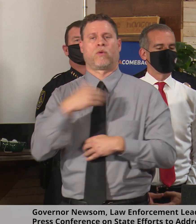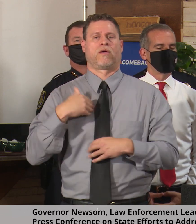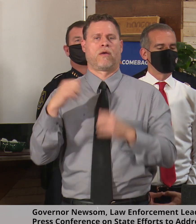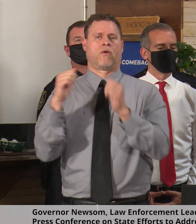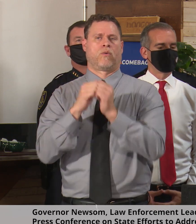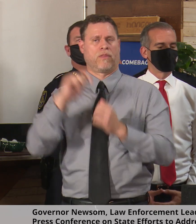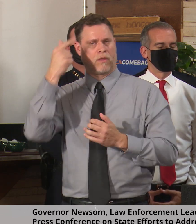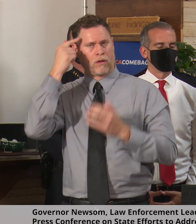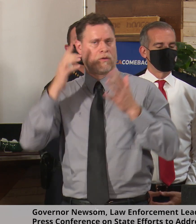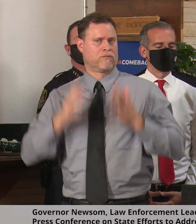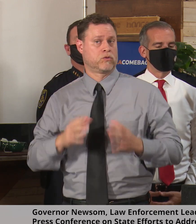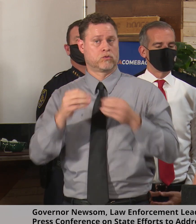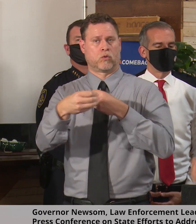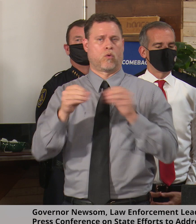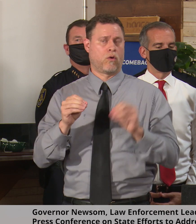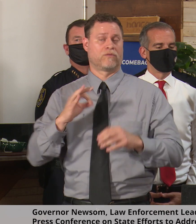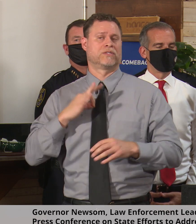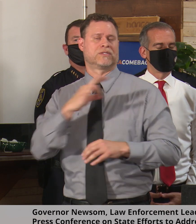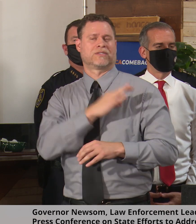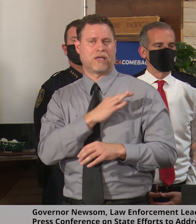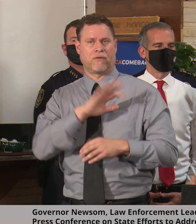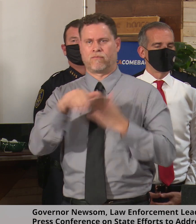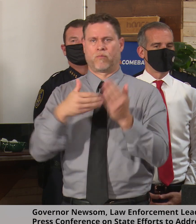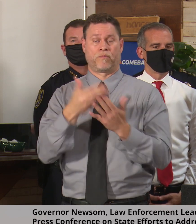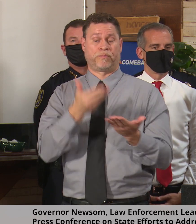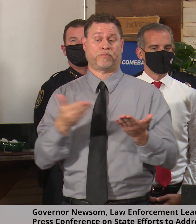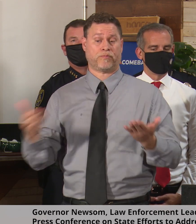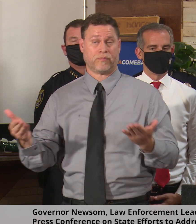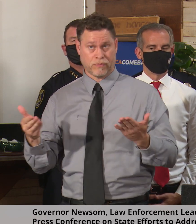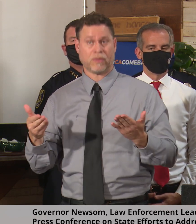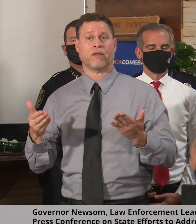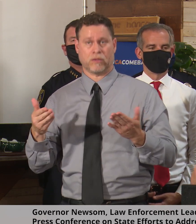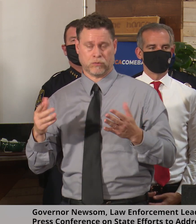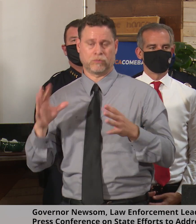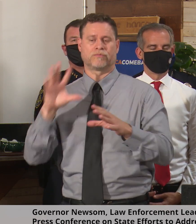governor's office and his staff. All those things I think are going to pay dividends and investment